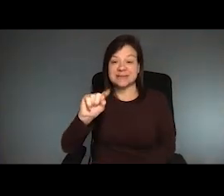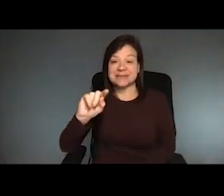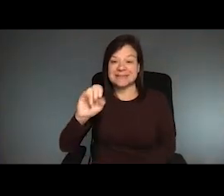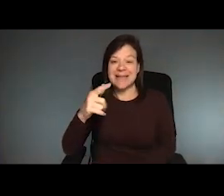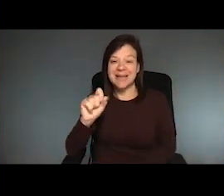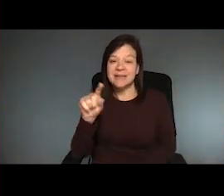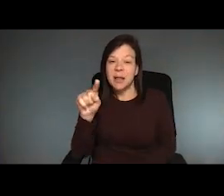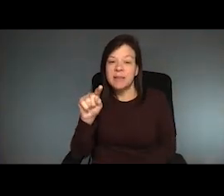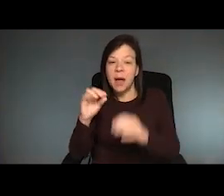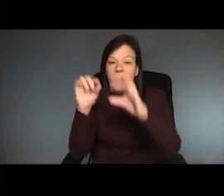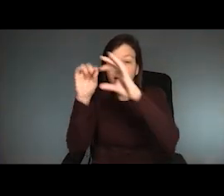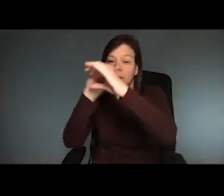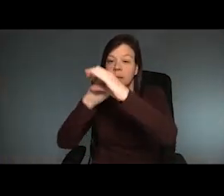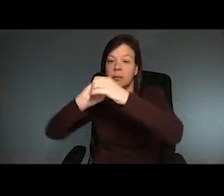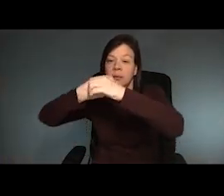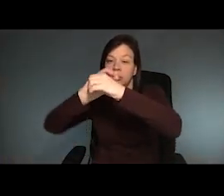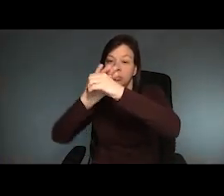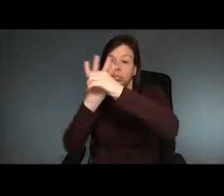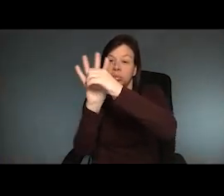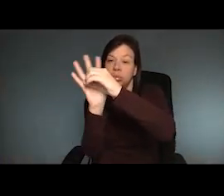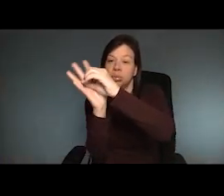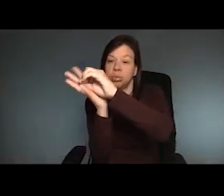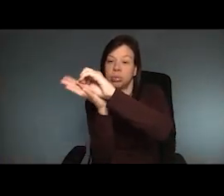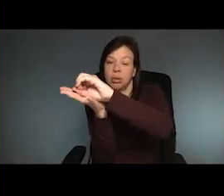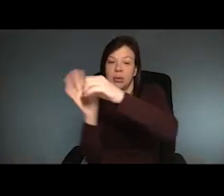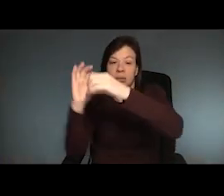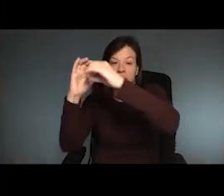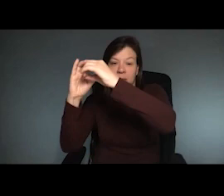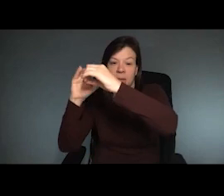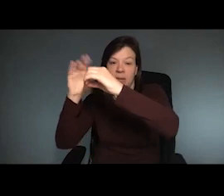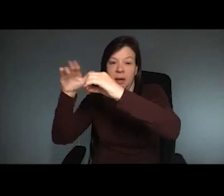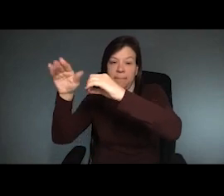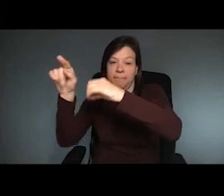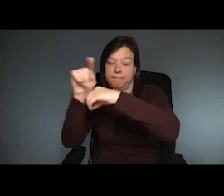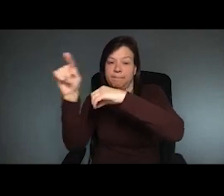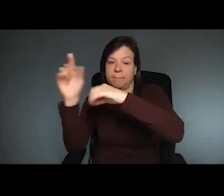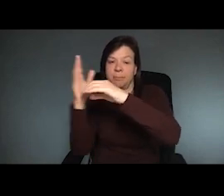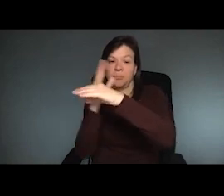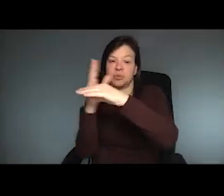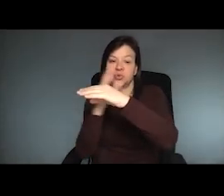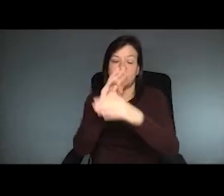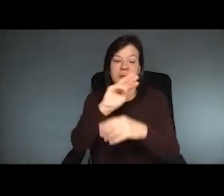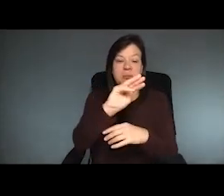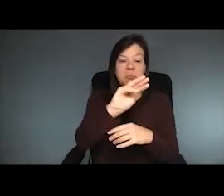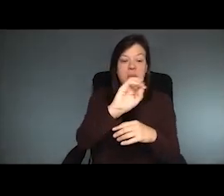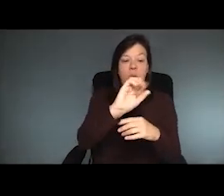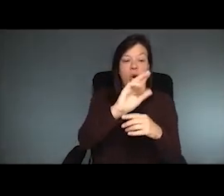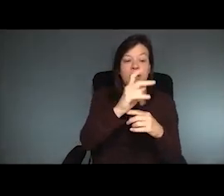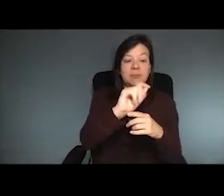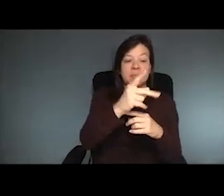WHICH IS THIS COG WHEEL BETWEEN MARKETPLACE ICON AND NOTIFICATION BELL ICON ON THE TOP RIGHT.